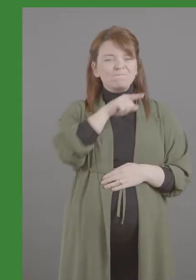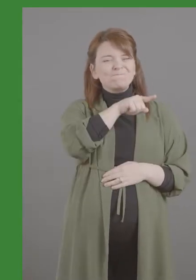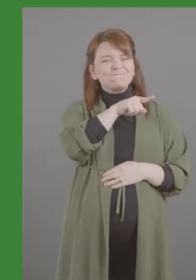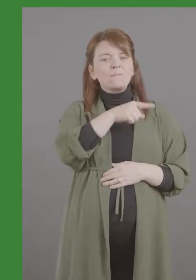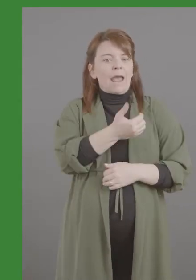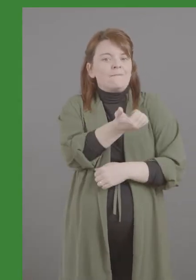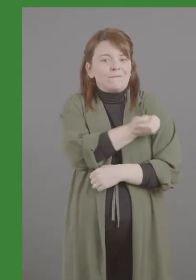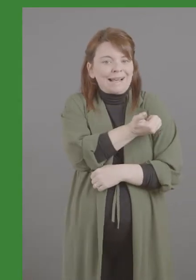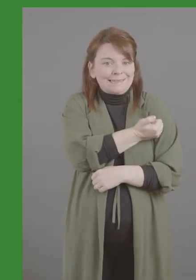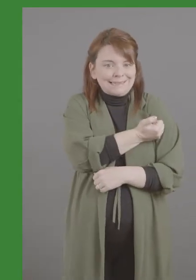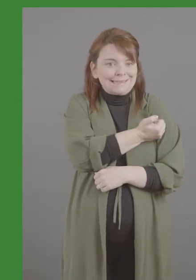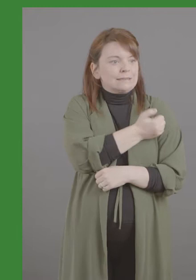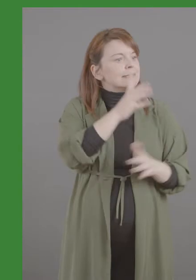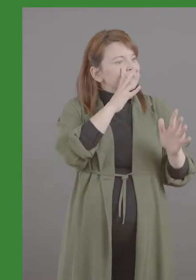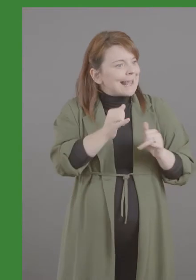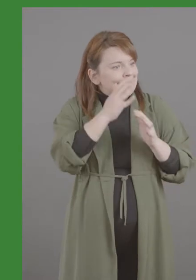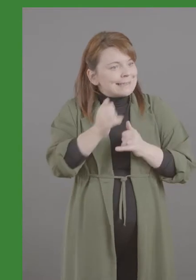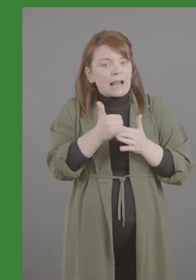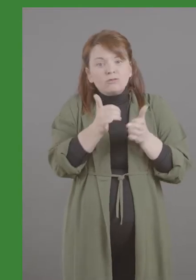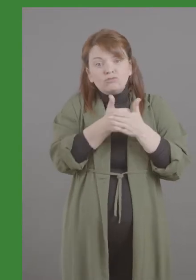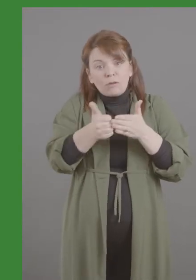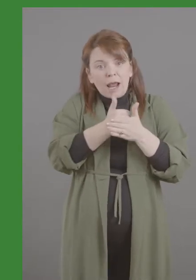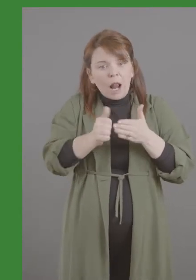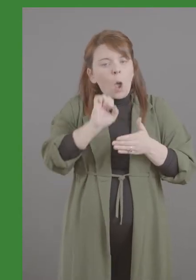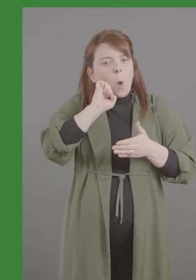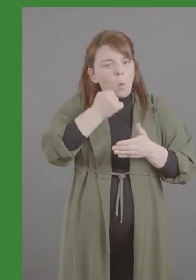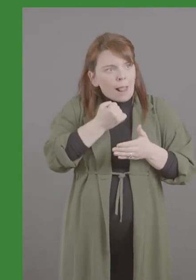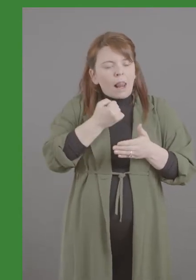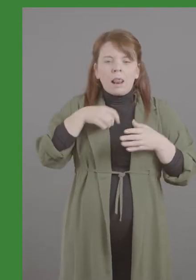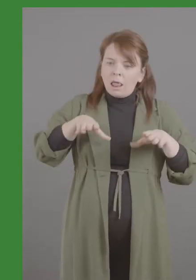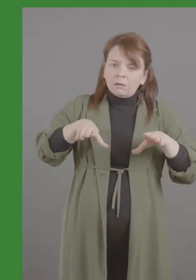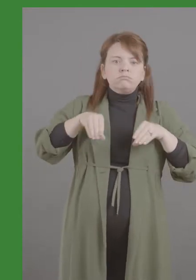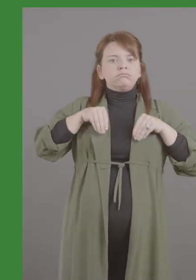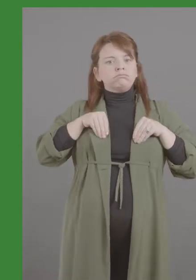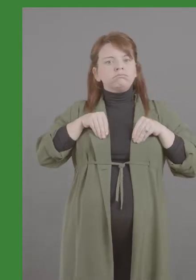In conjunction with the vaccine rollout testing will help prevent the spread of Covid-19 by